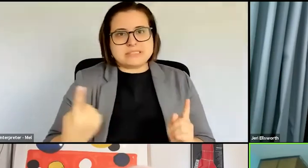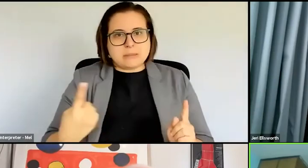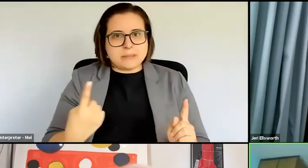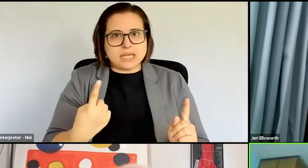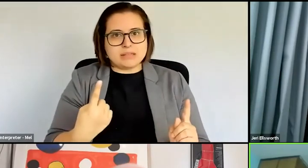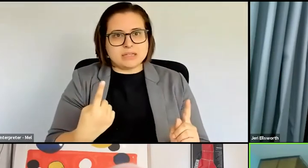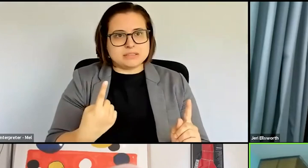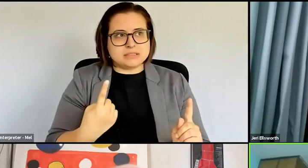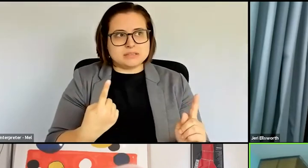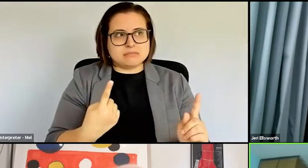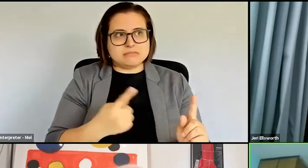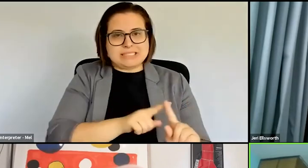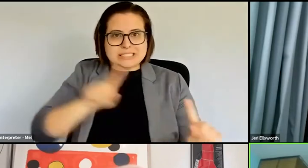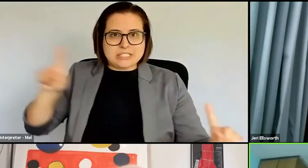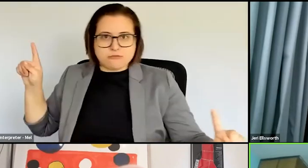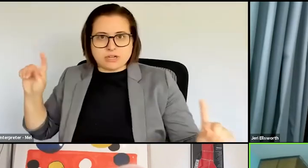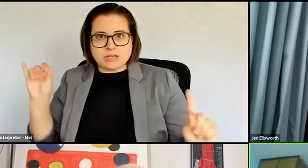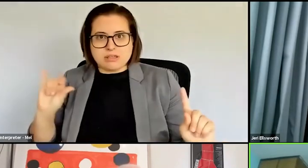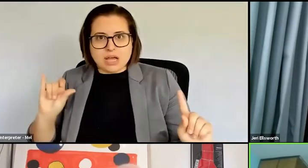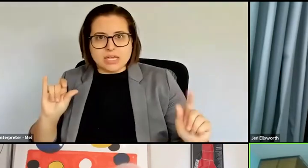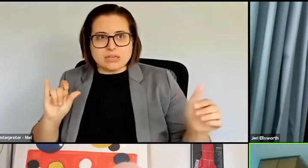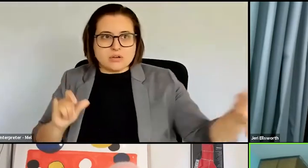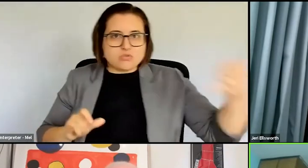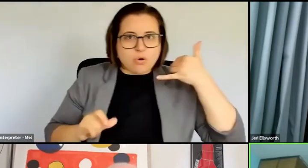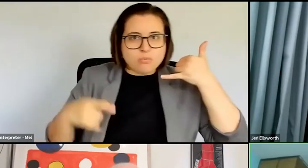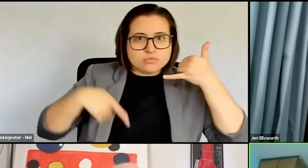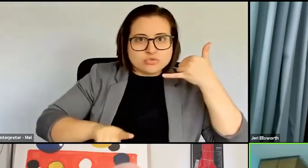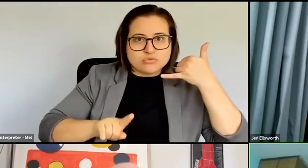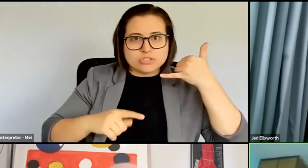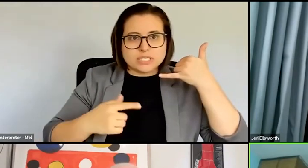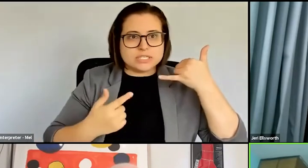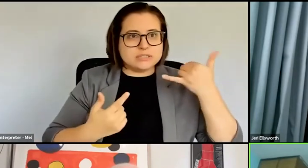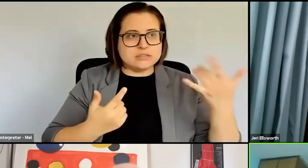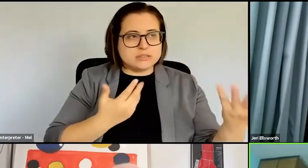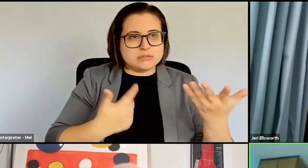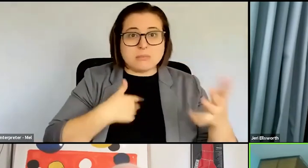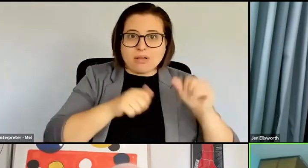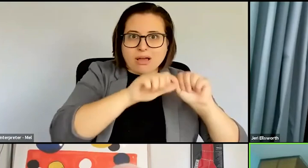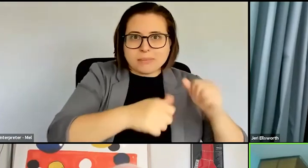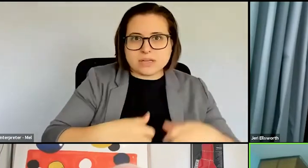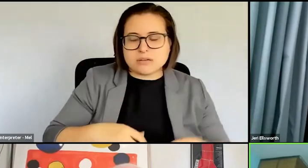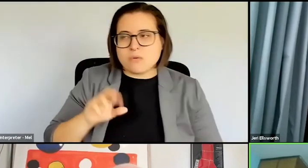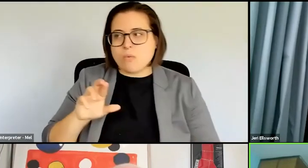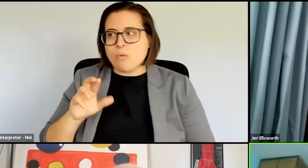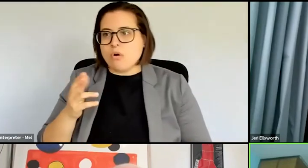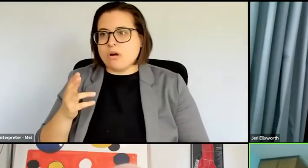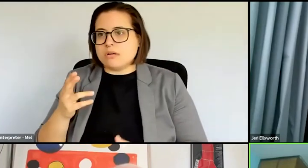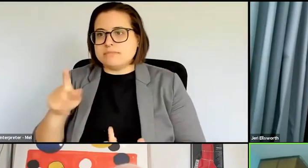like ringing me while I'm climbing, or do we have to have new kinds of interfaces? As you guys know